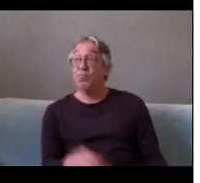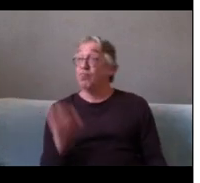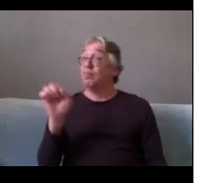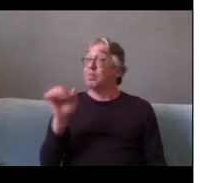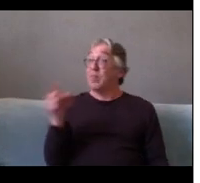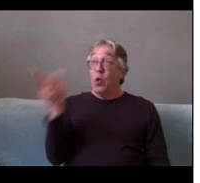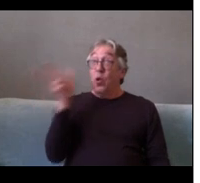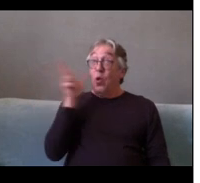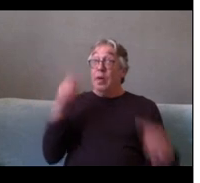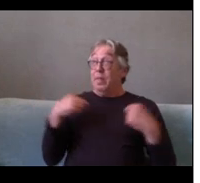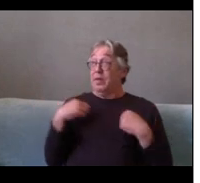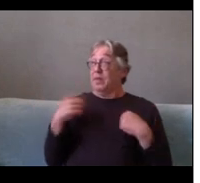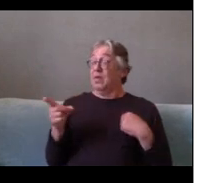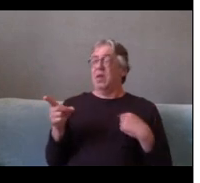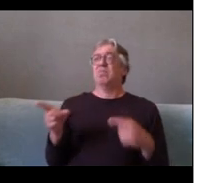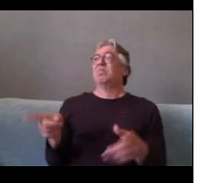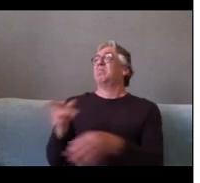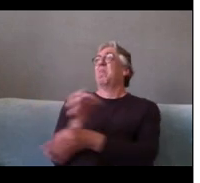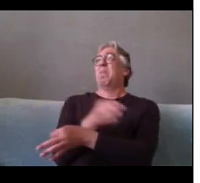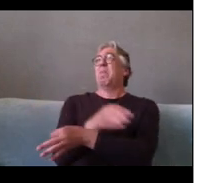Perfectly, Anderson. Go ahead. Just...